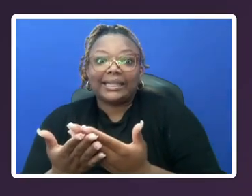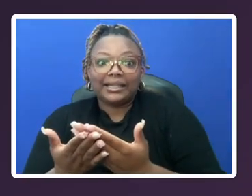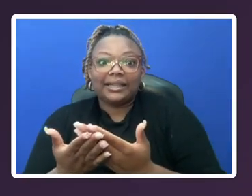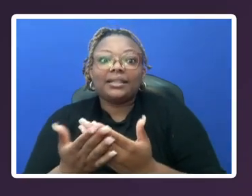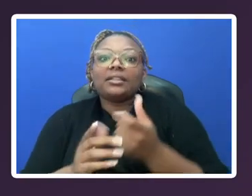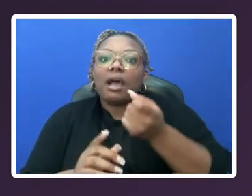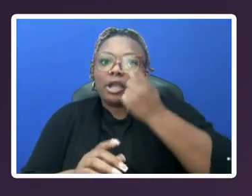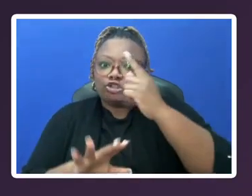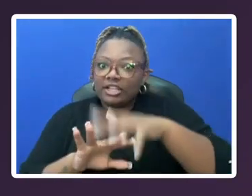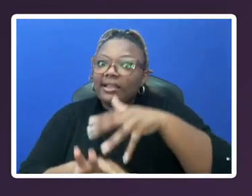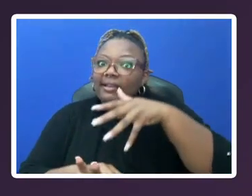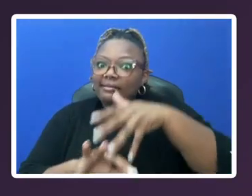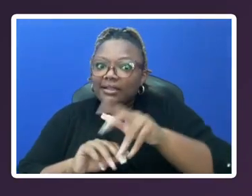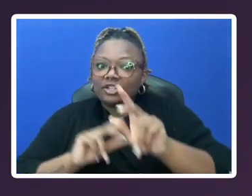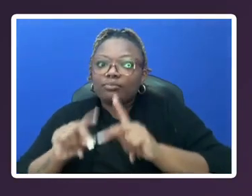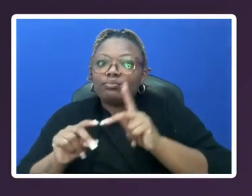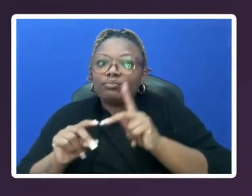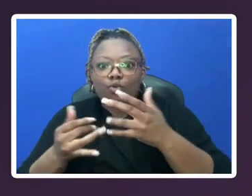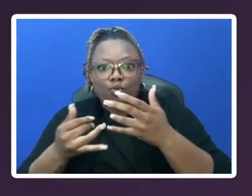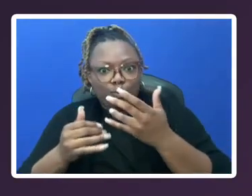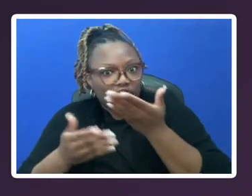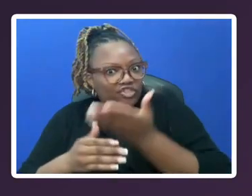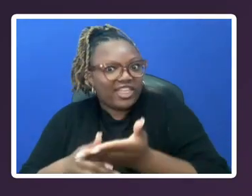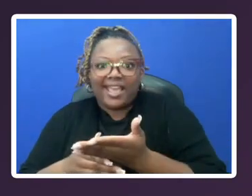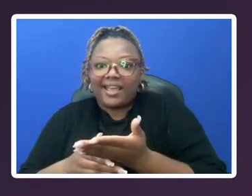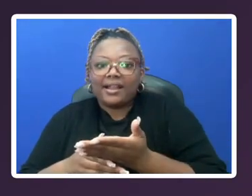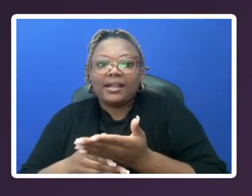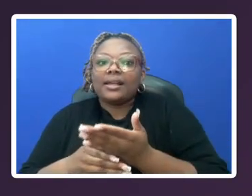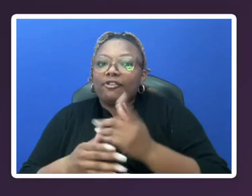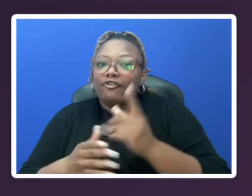stewarded and cared for these lands for thousands and thousands of years,